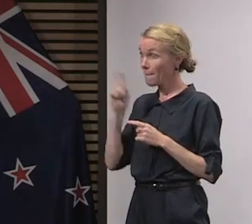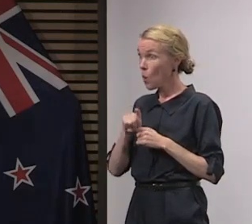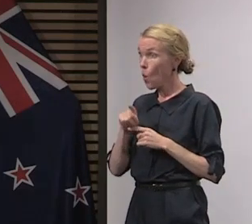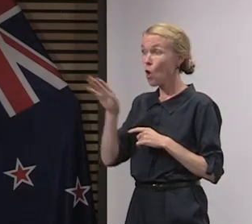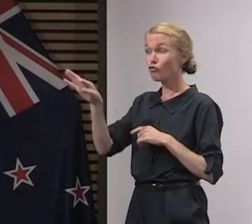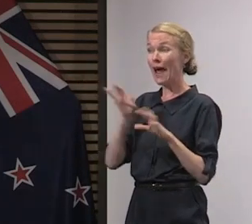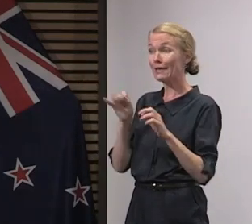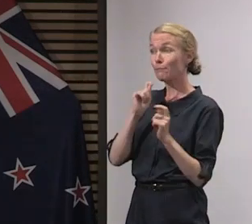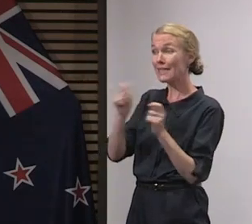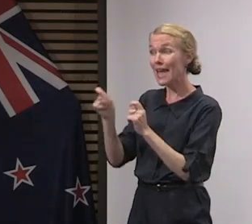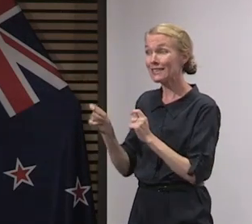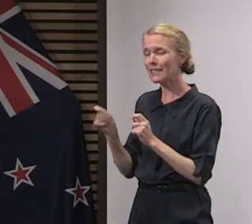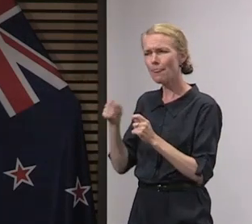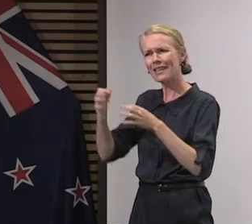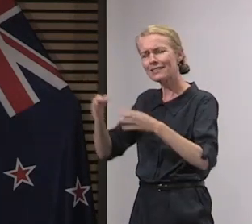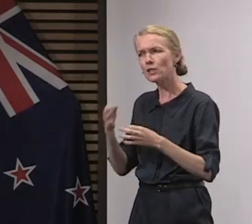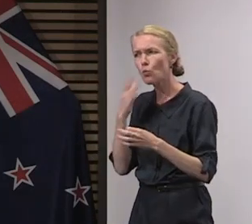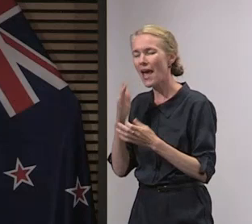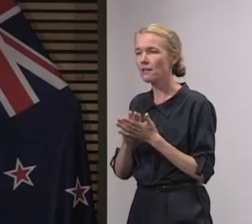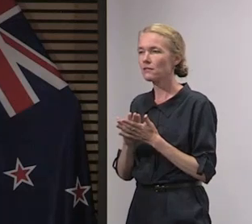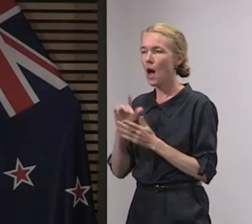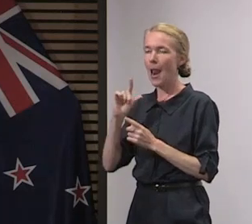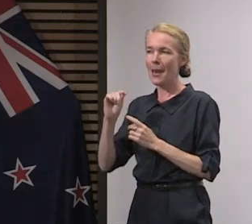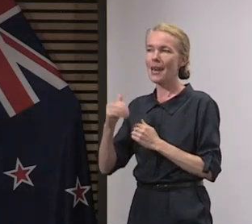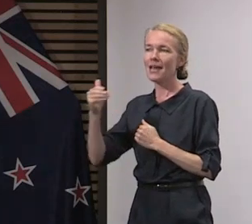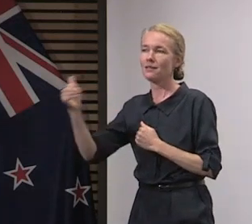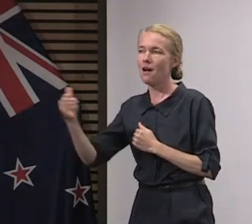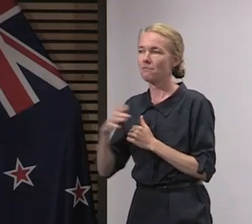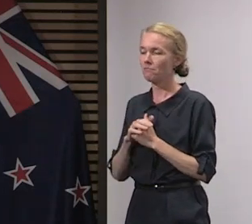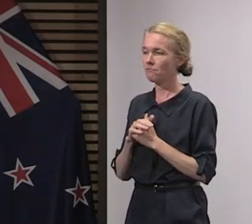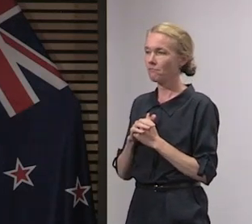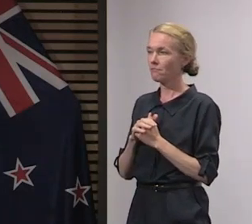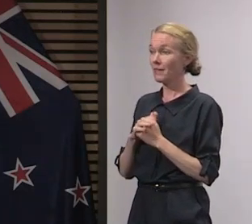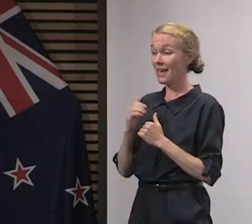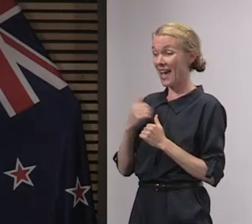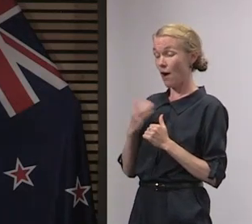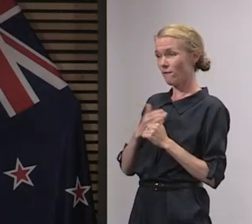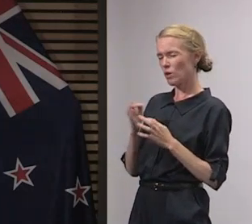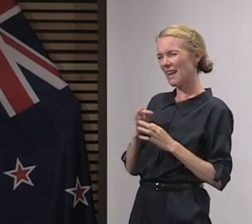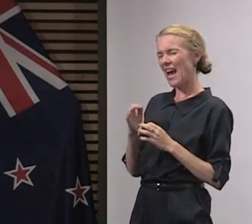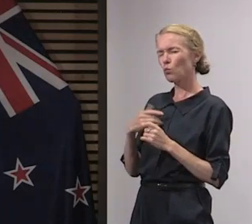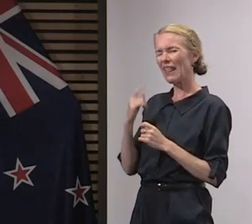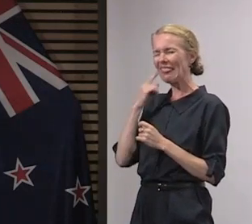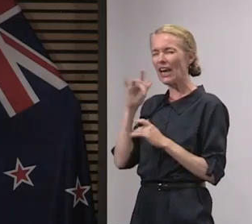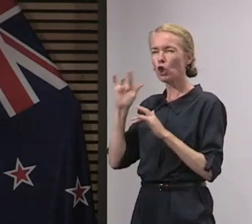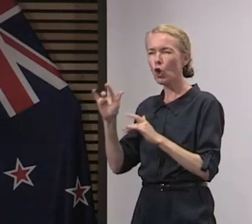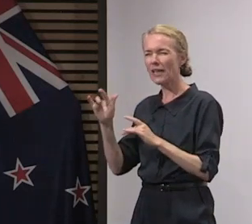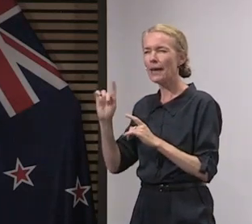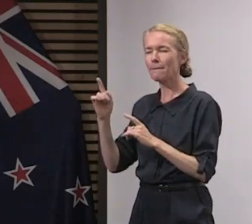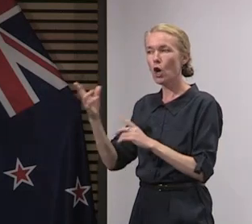decision about whether to include random testing? As we finalise the plan. But if in